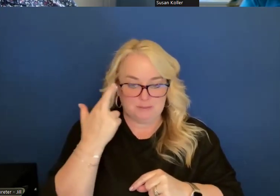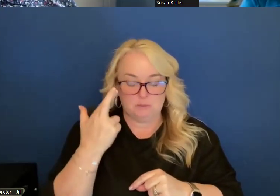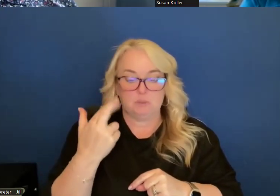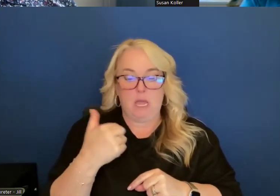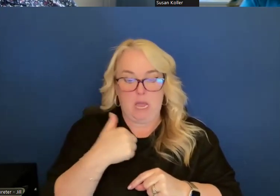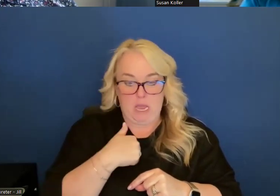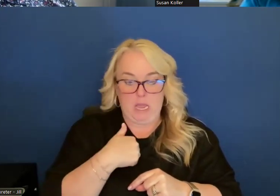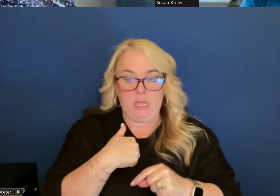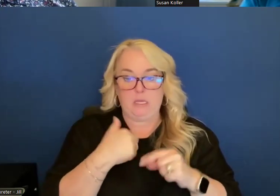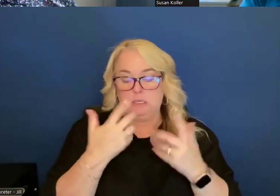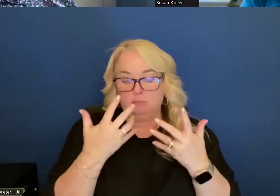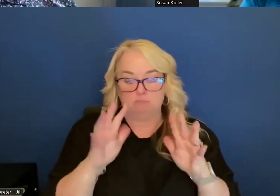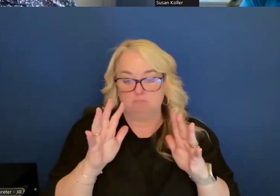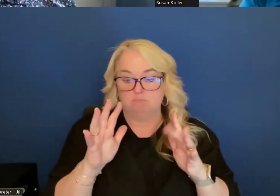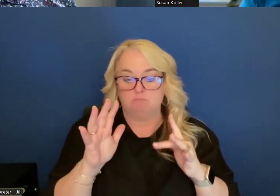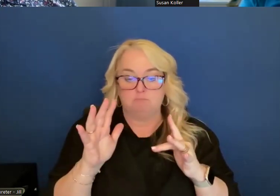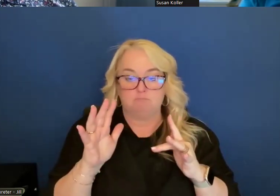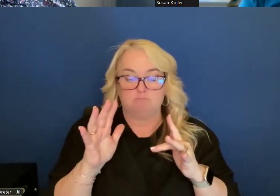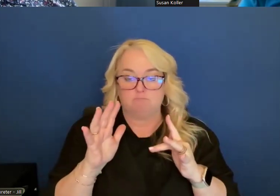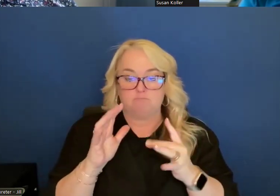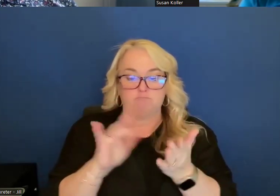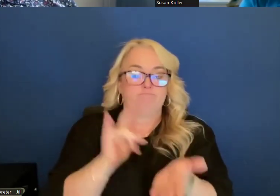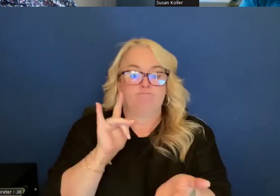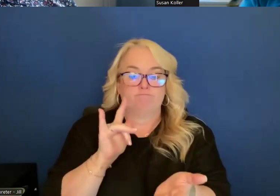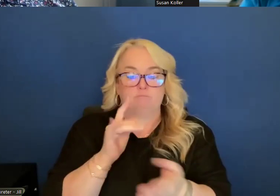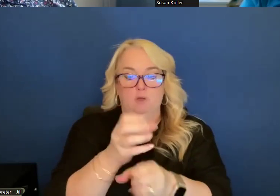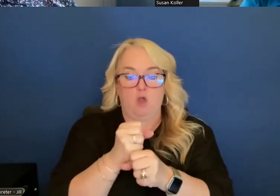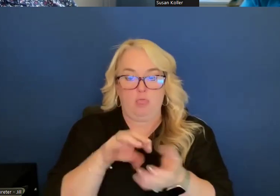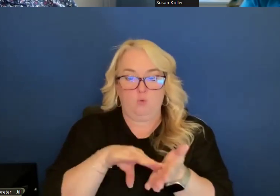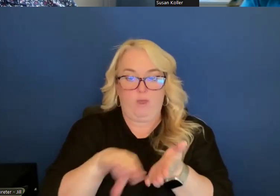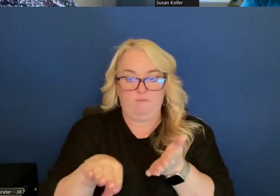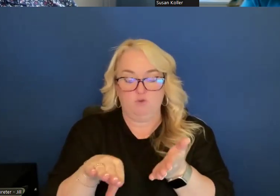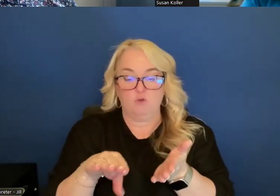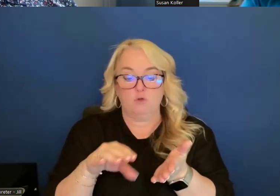queue" and got this waiver. I believe, had I been still living